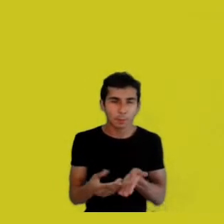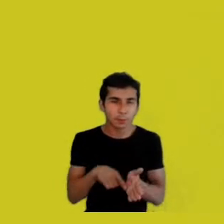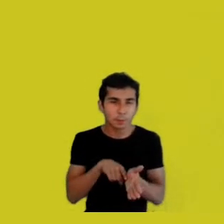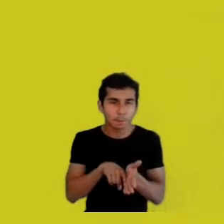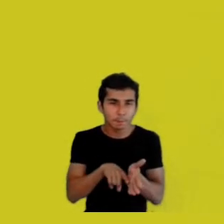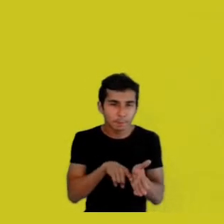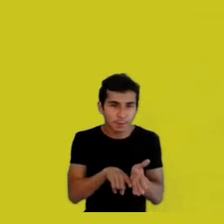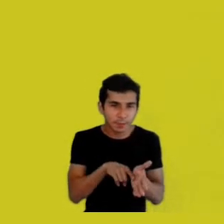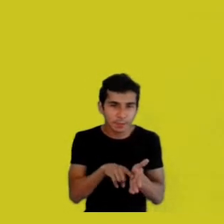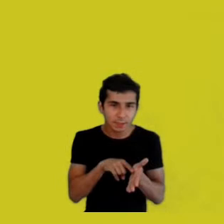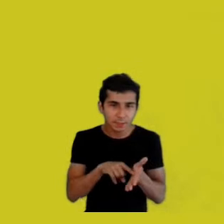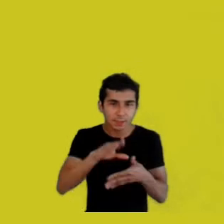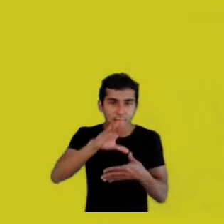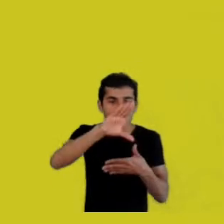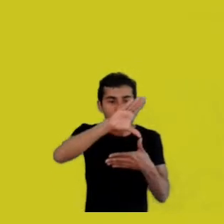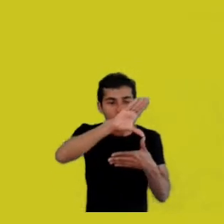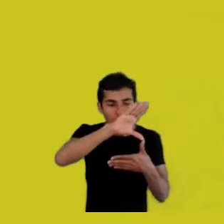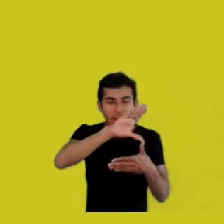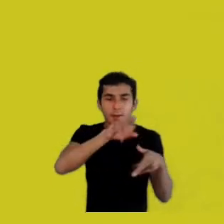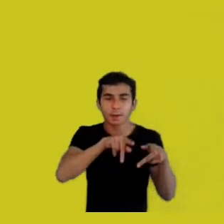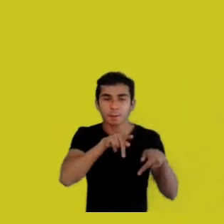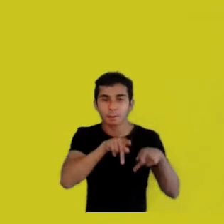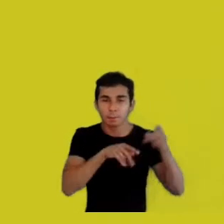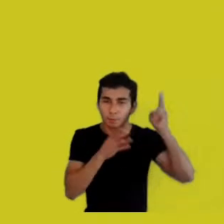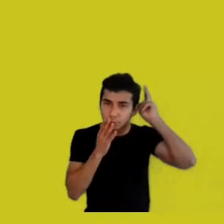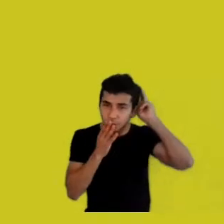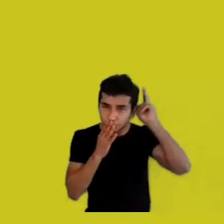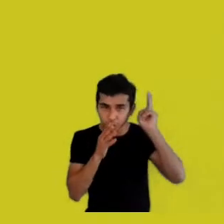Native peoples, and we set out on a long...